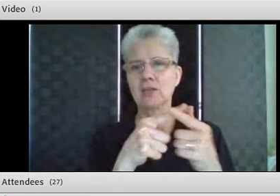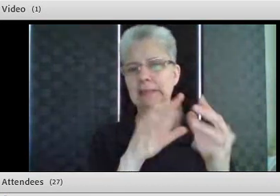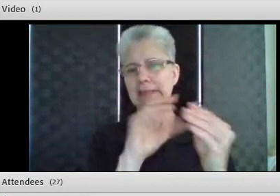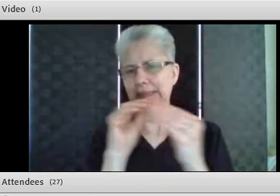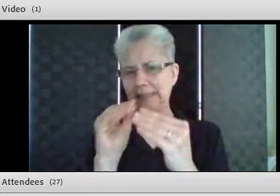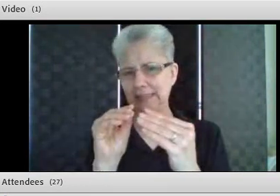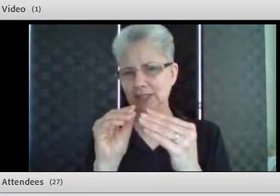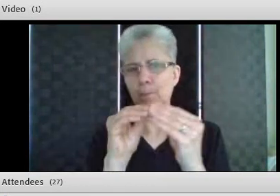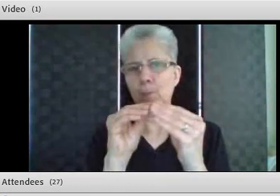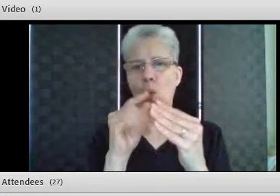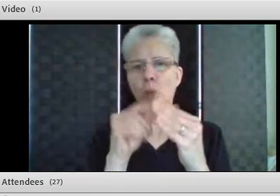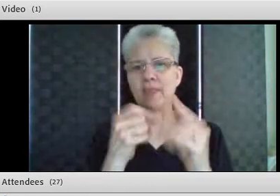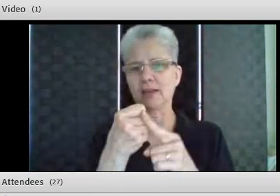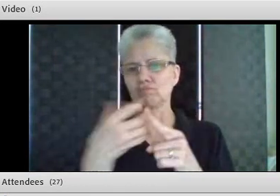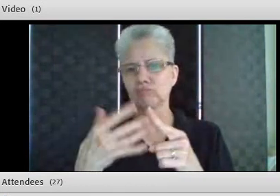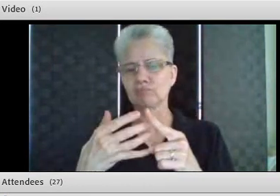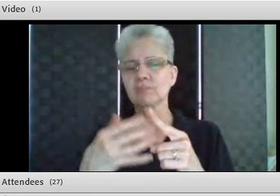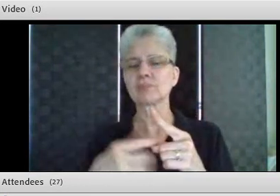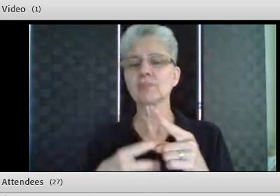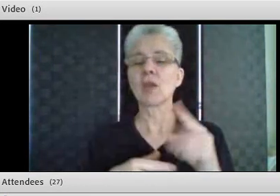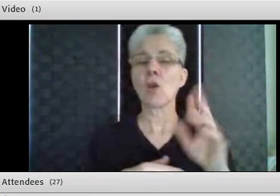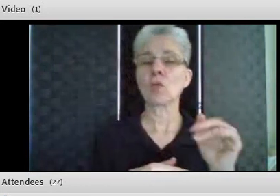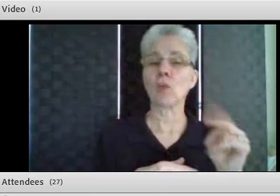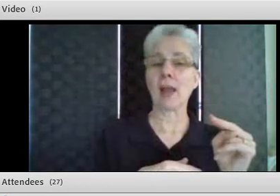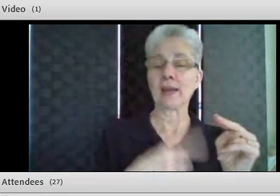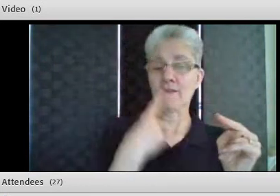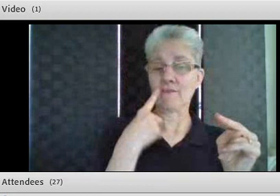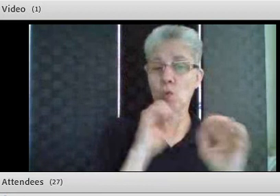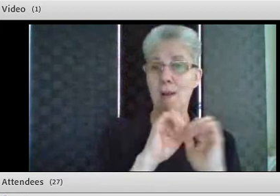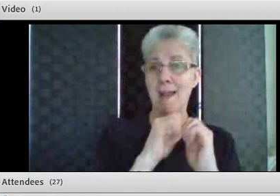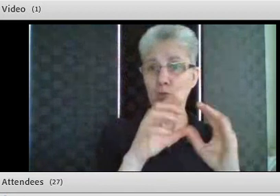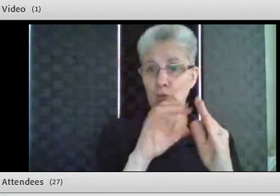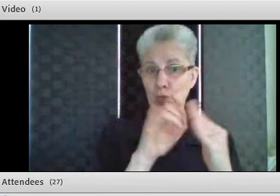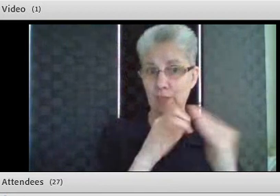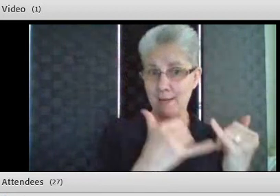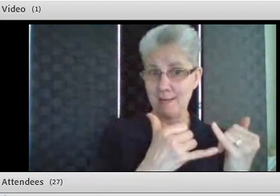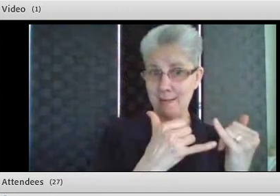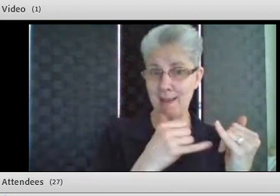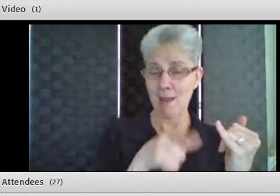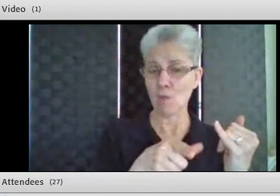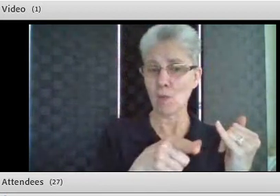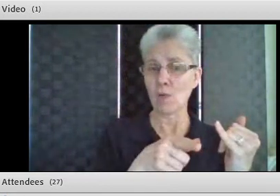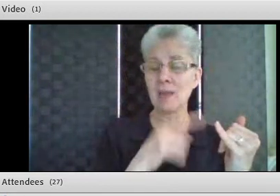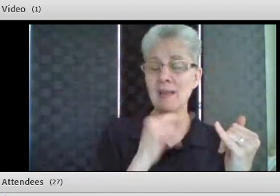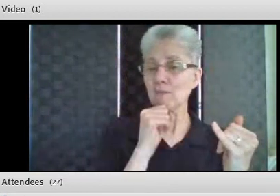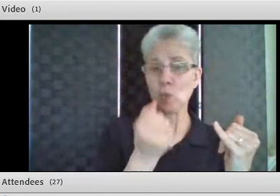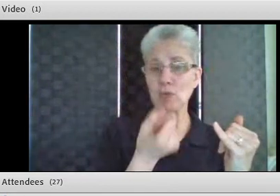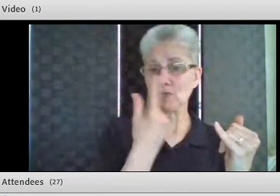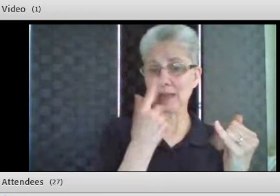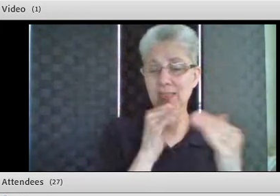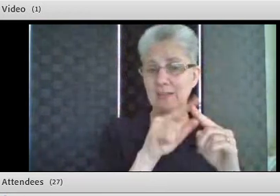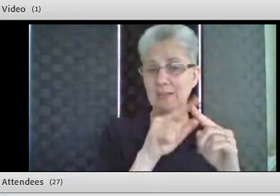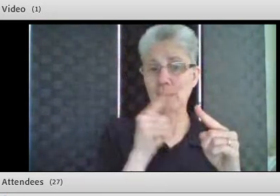We do this with the kids and get them to understand it, and then we take it into something that they can understand and digest.